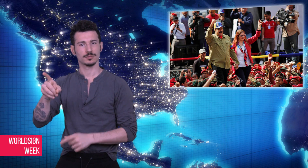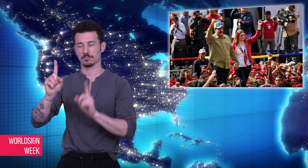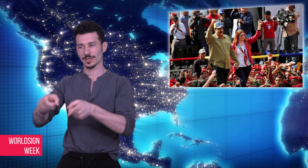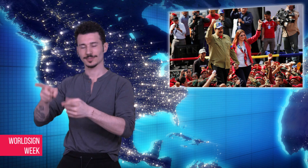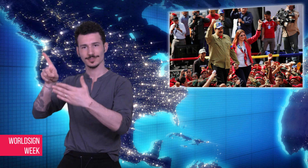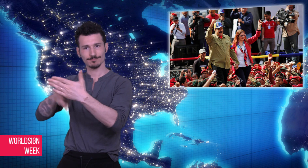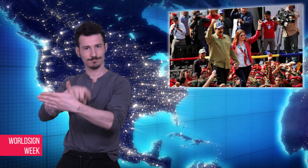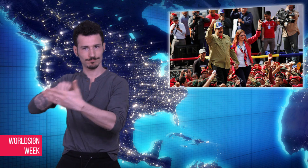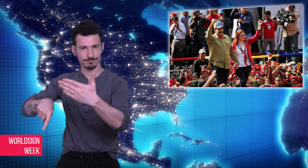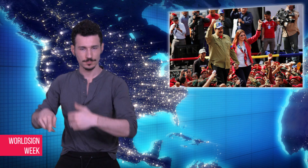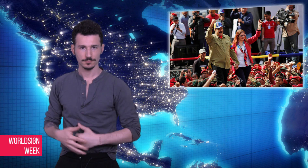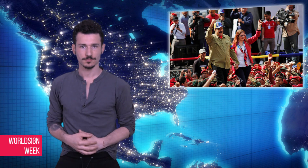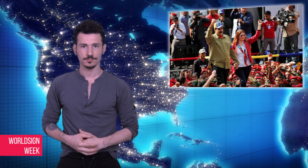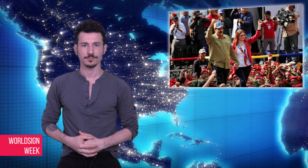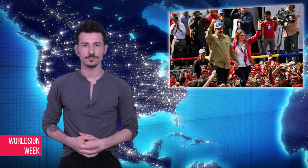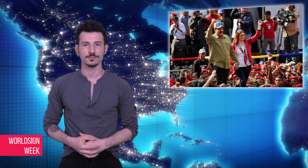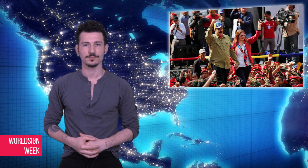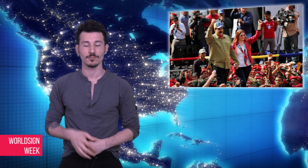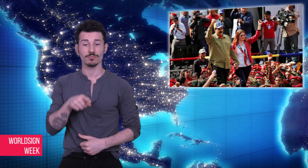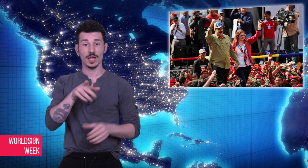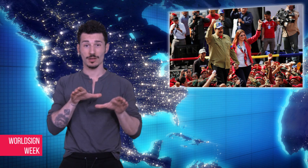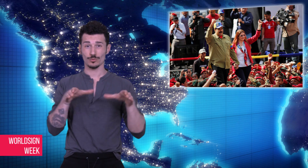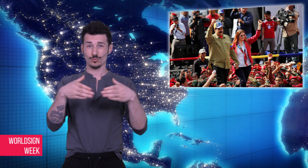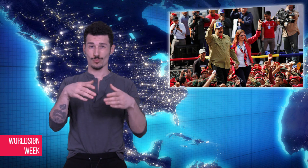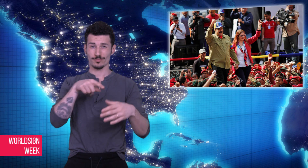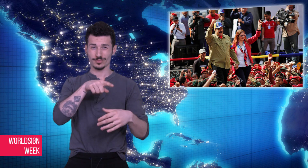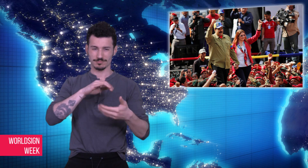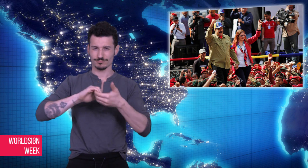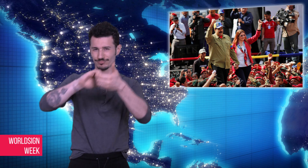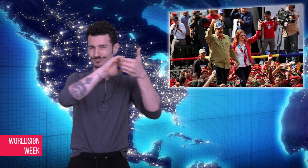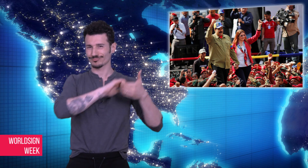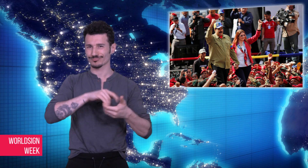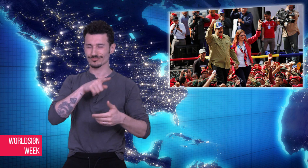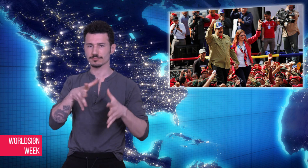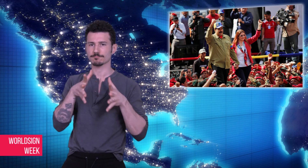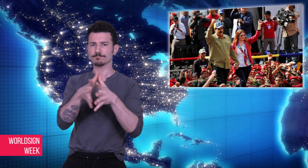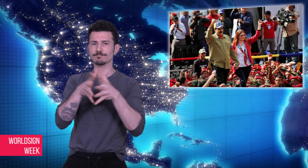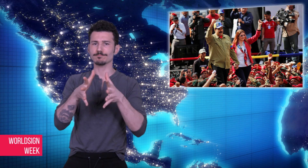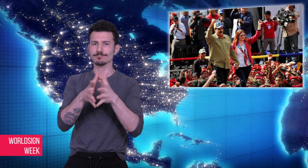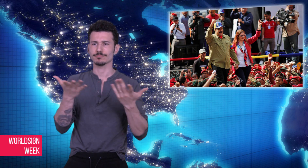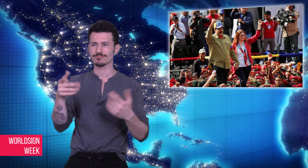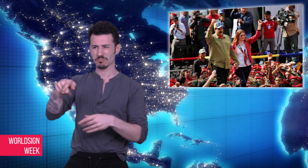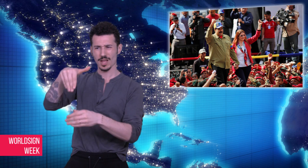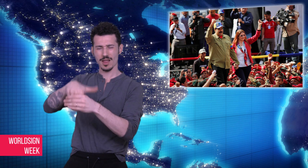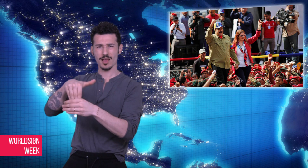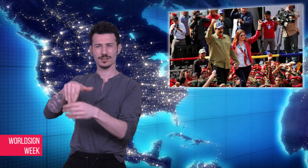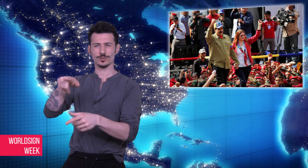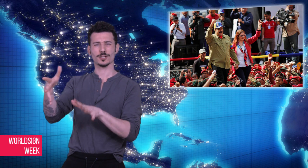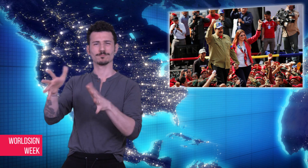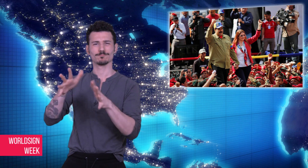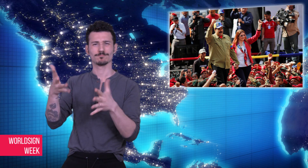had not been legitimately called by the Venezuelan president, Nicolas